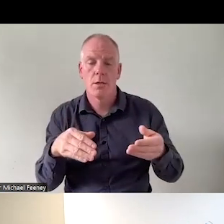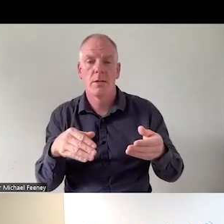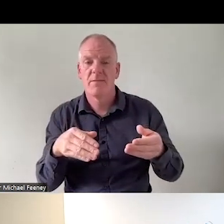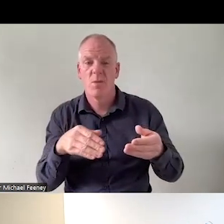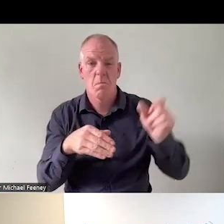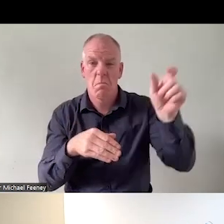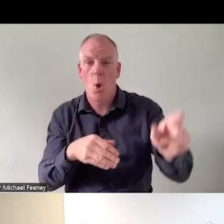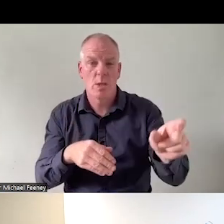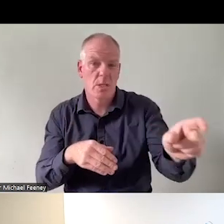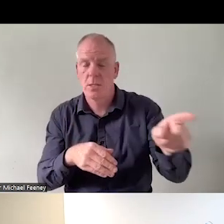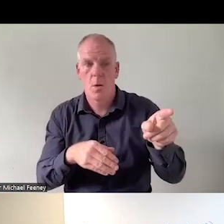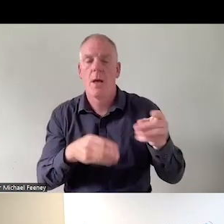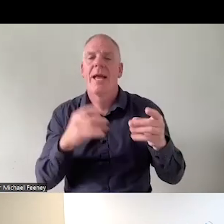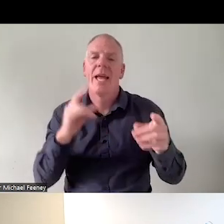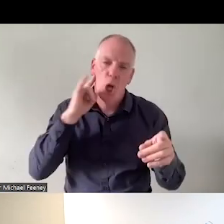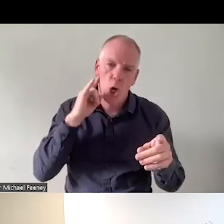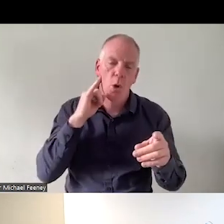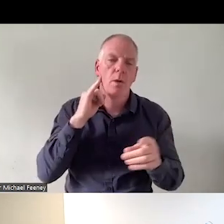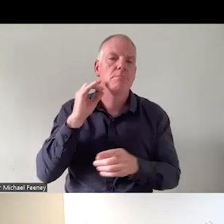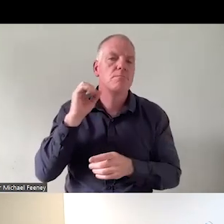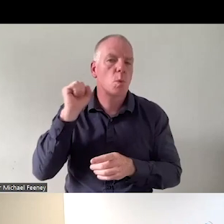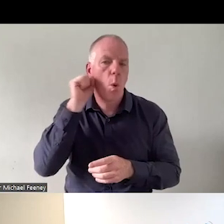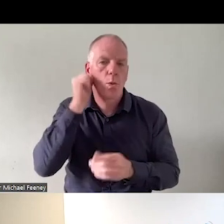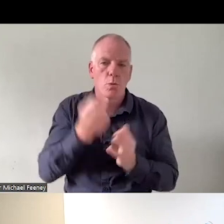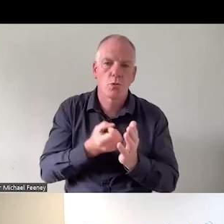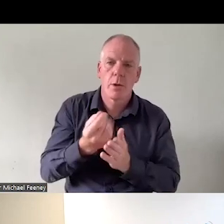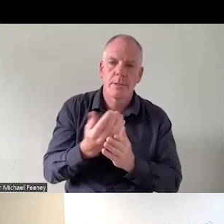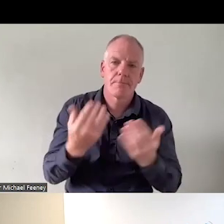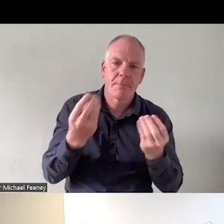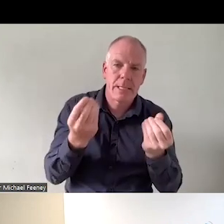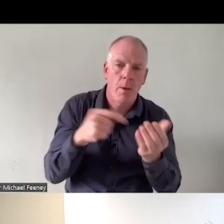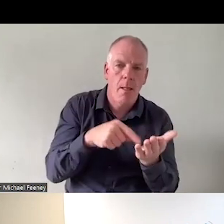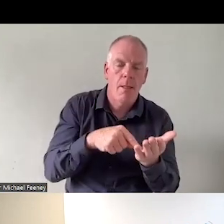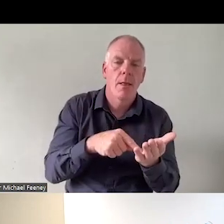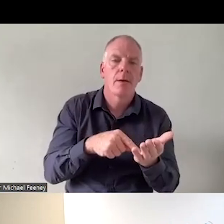who wants to hear audio description content. You could issue to them the receiver at front of house